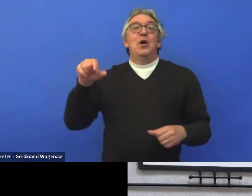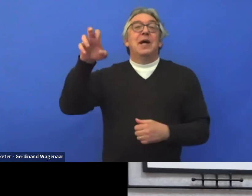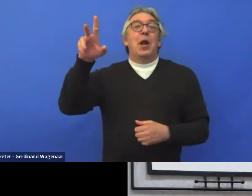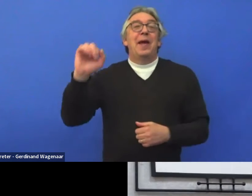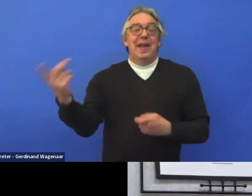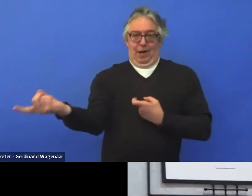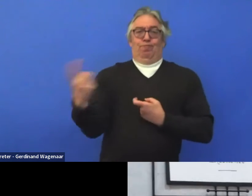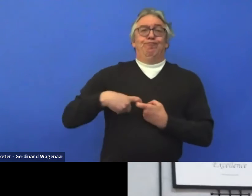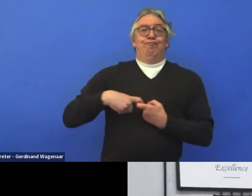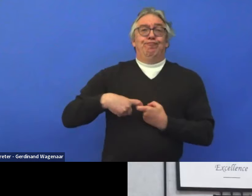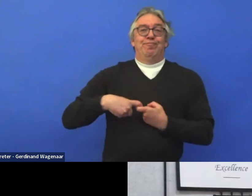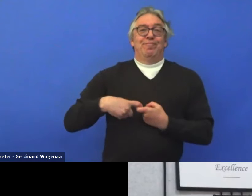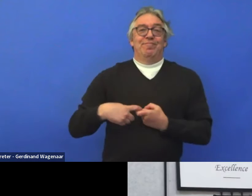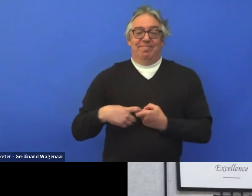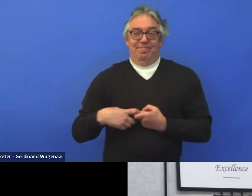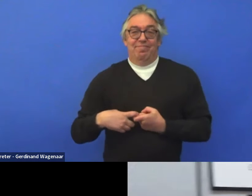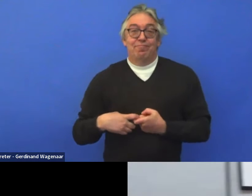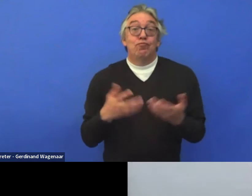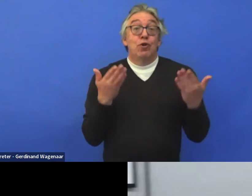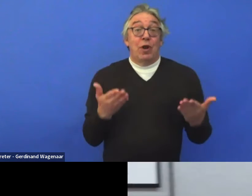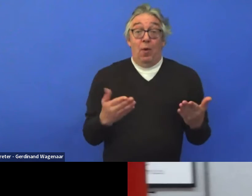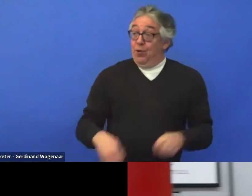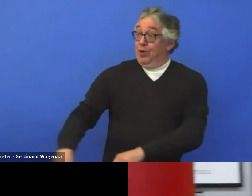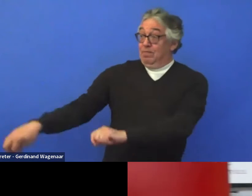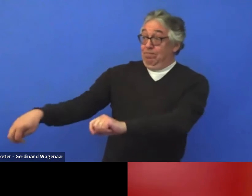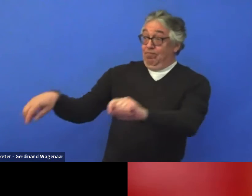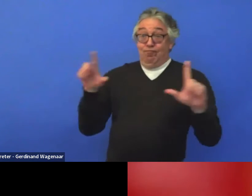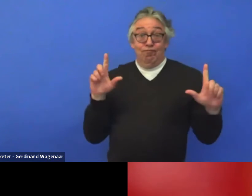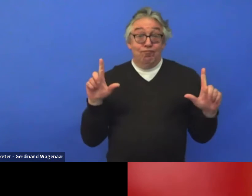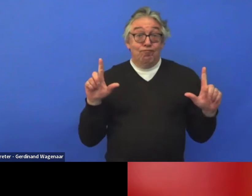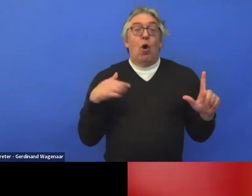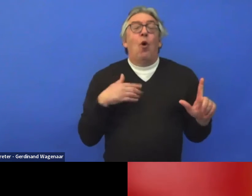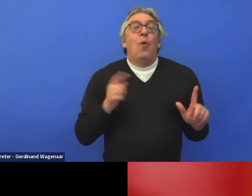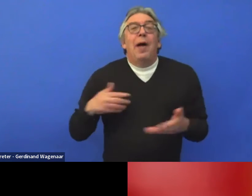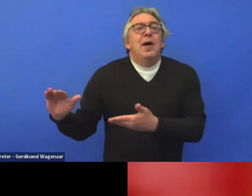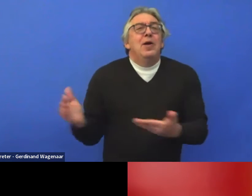I was just asking if you could expand n why it is important for us